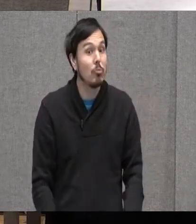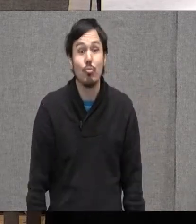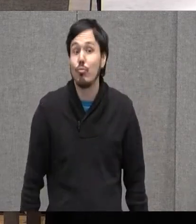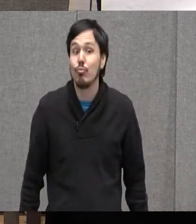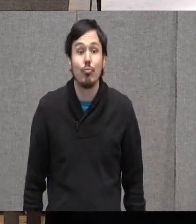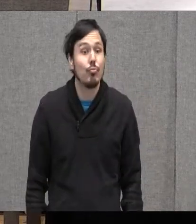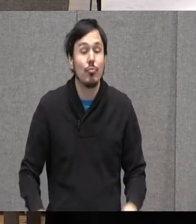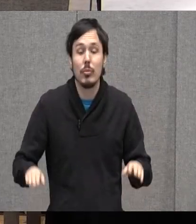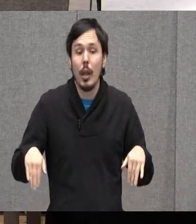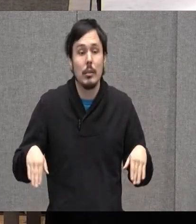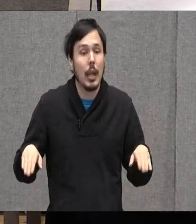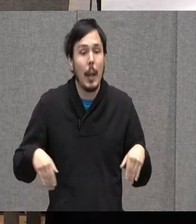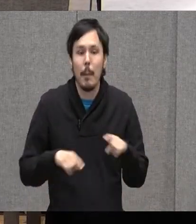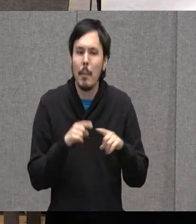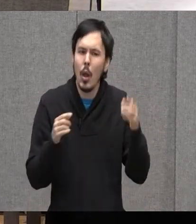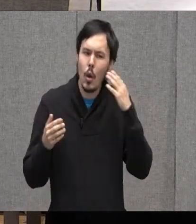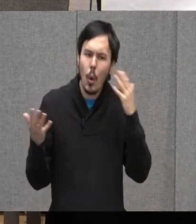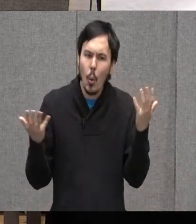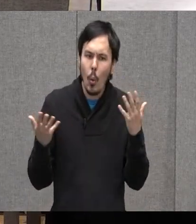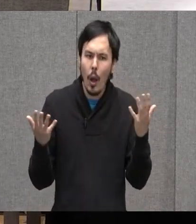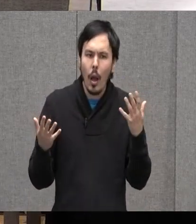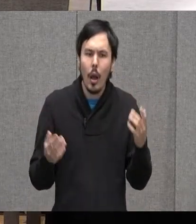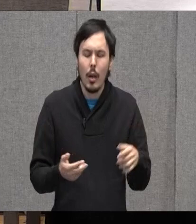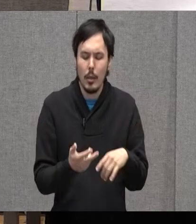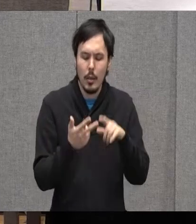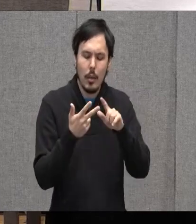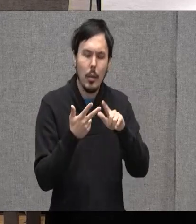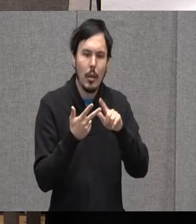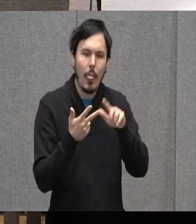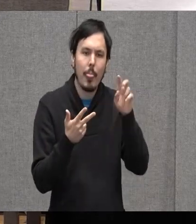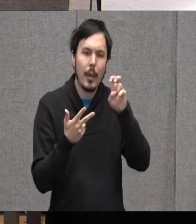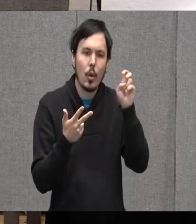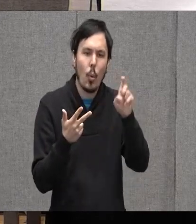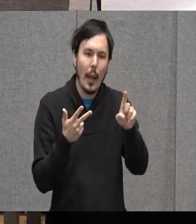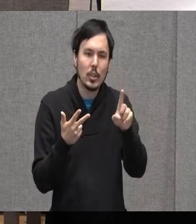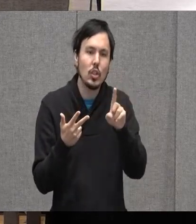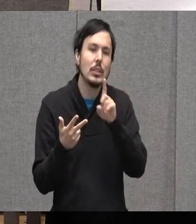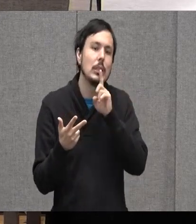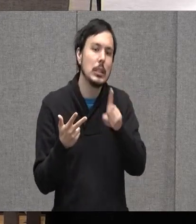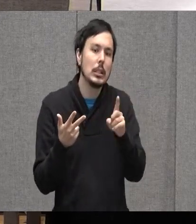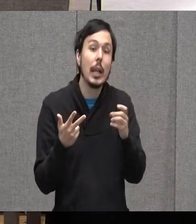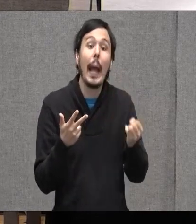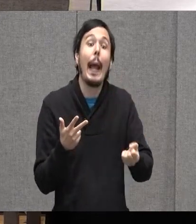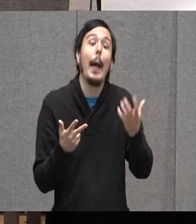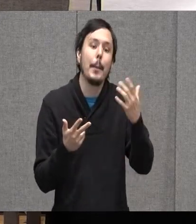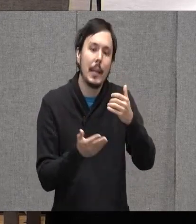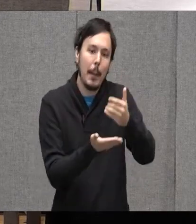But what do I have? I have a question. How many pots will the box hold?